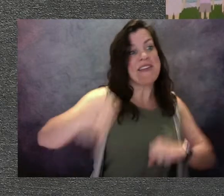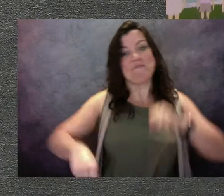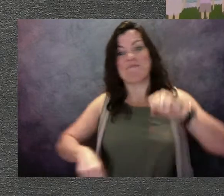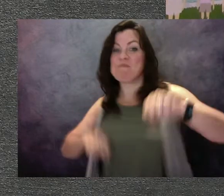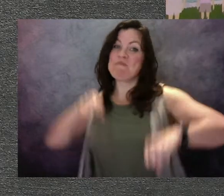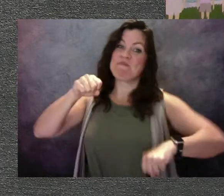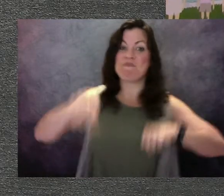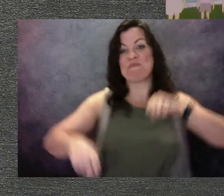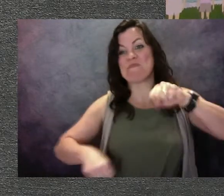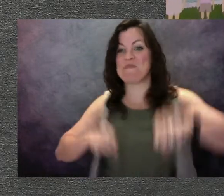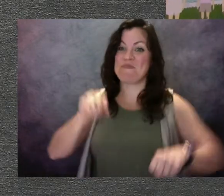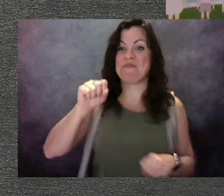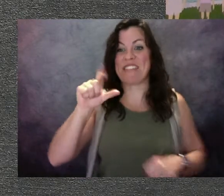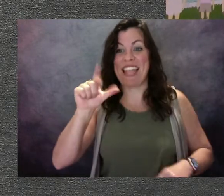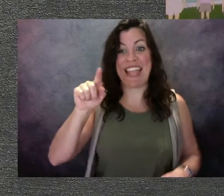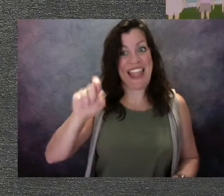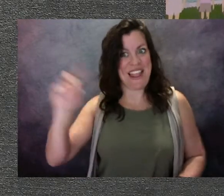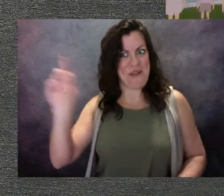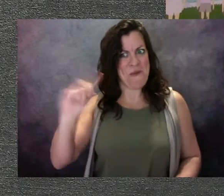bicycling along the lake in Lake Huron,